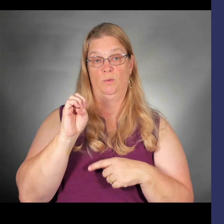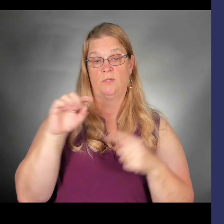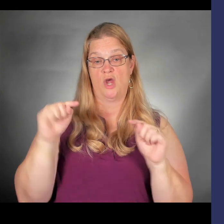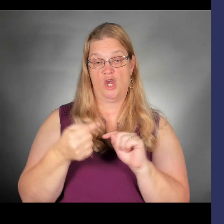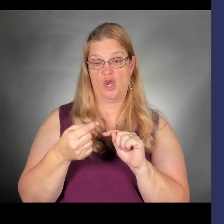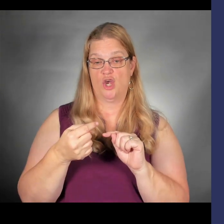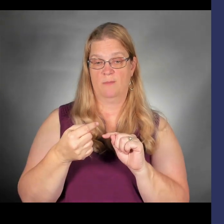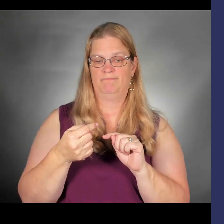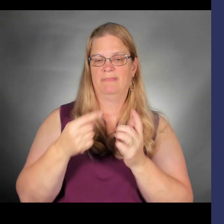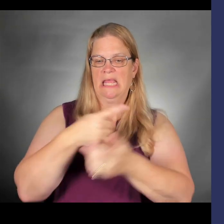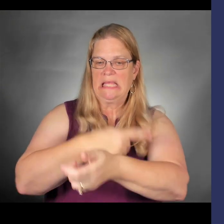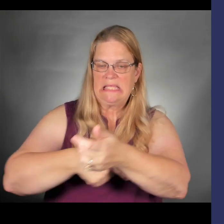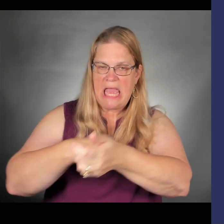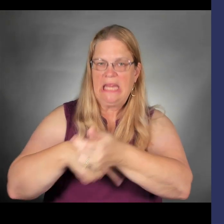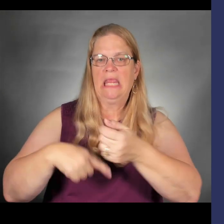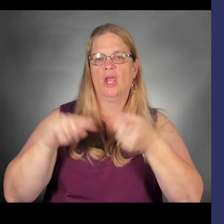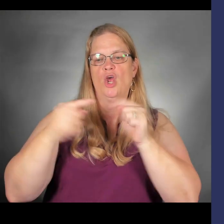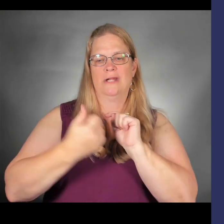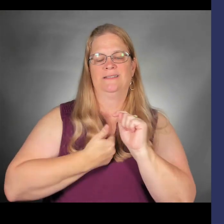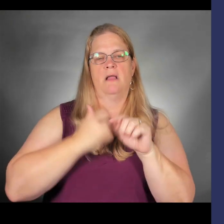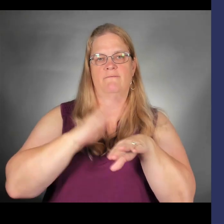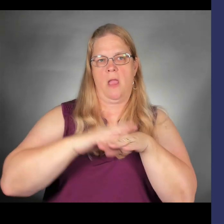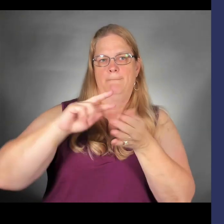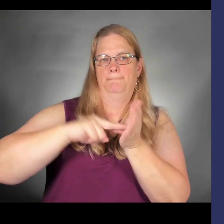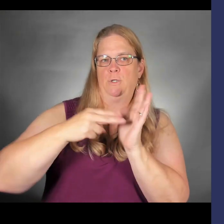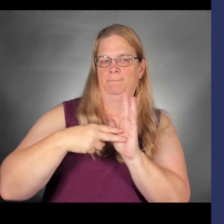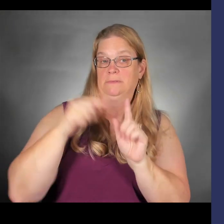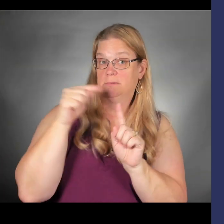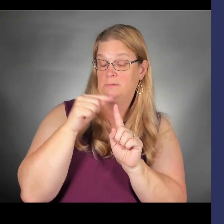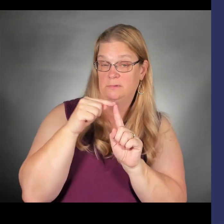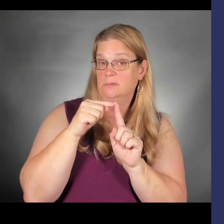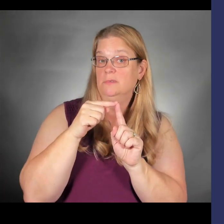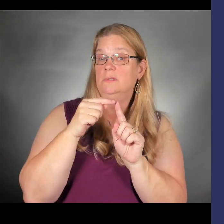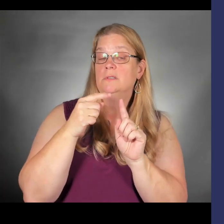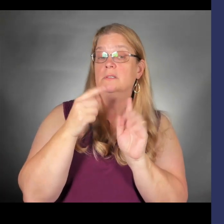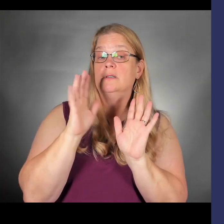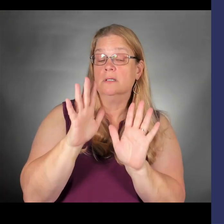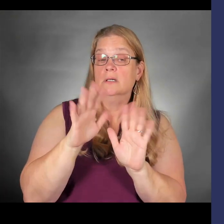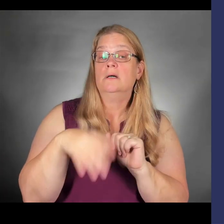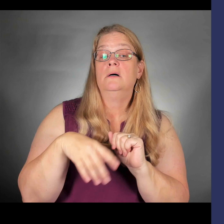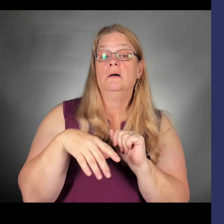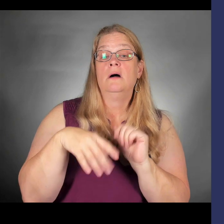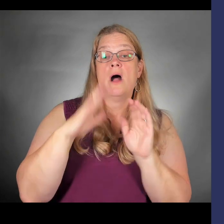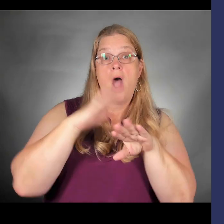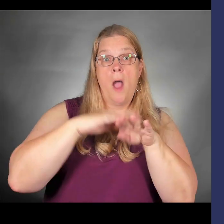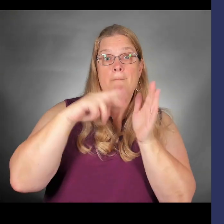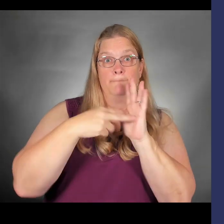The next is self abuse self-harm, such as cutting or hurting oneself on purpose.